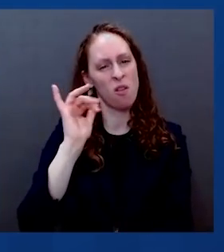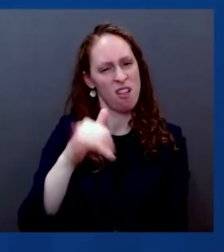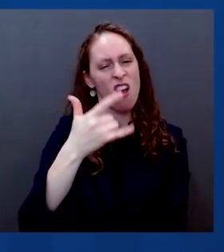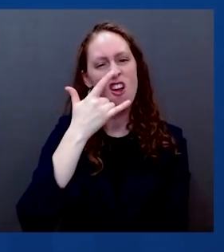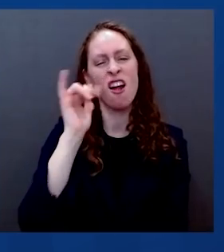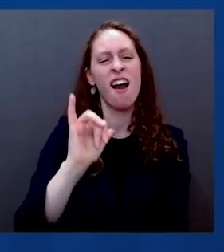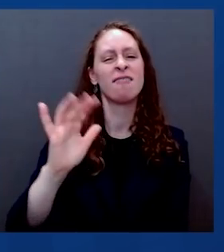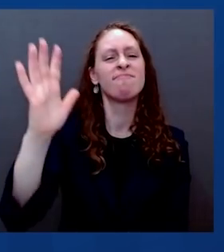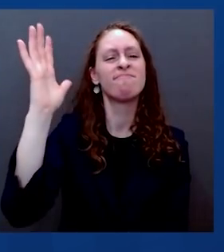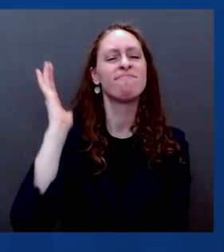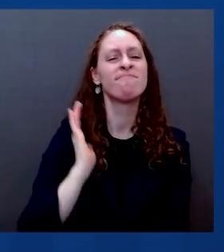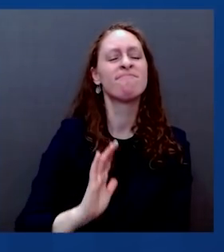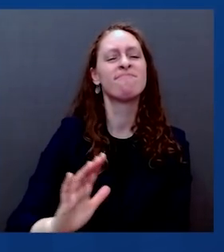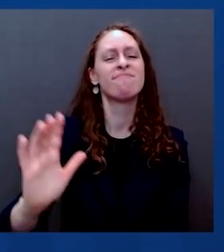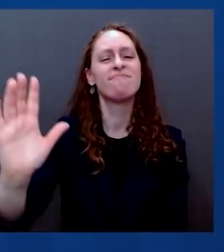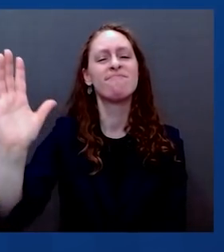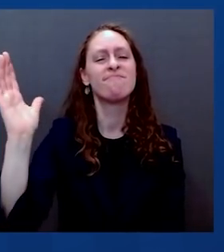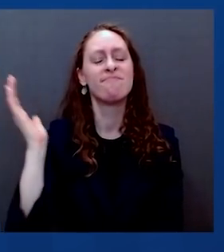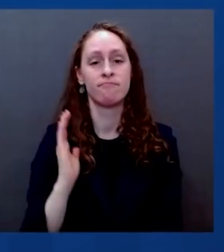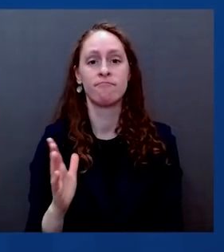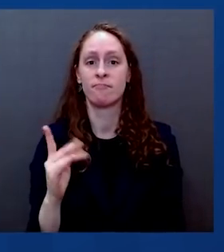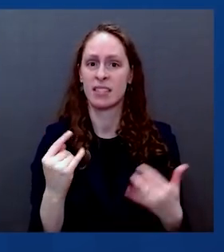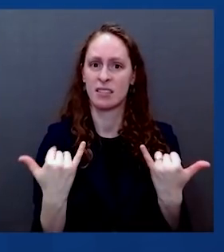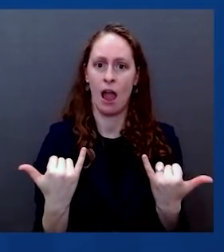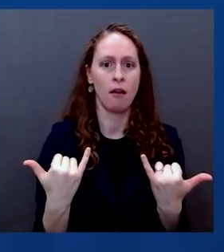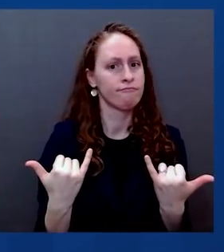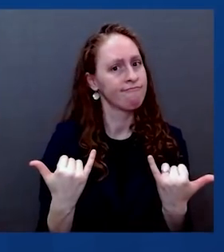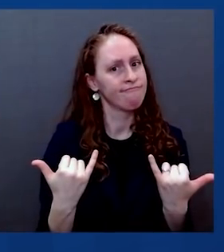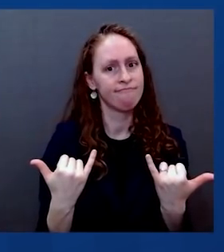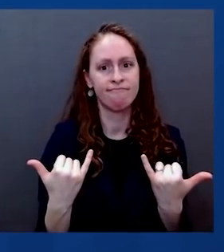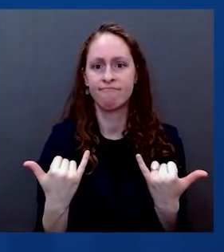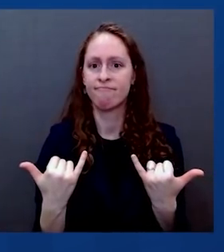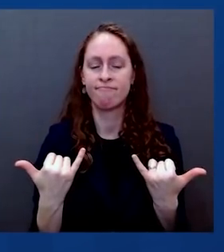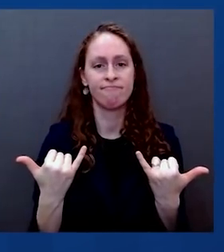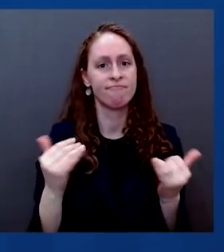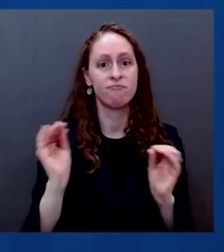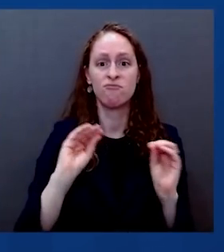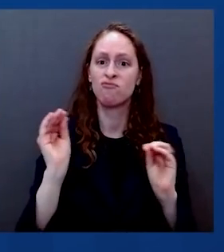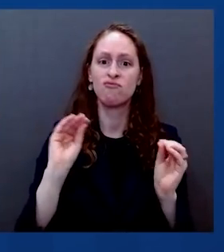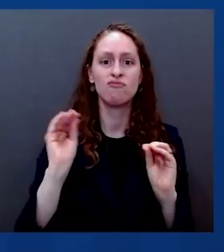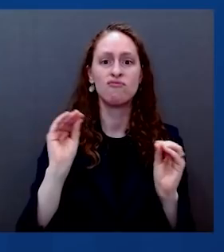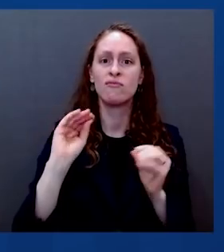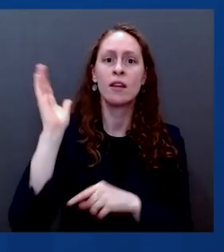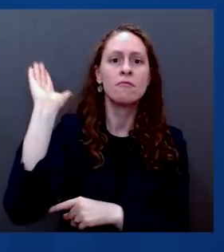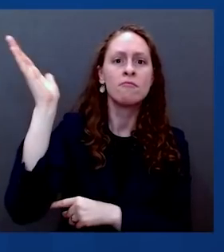to bring the Senate together but to pull it further apart. The filibuster has been weaponized and abused.